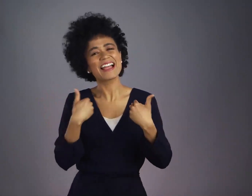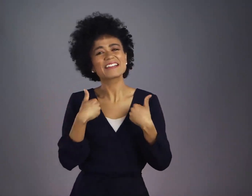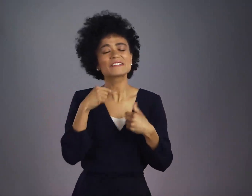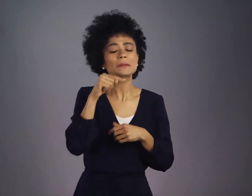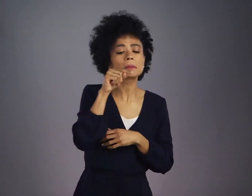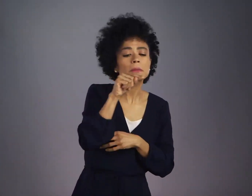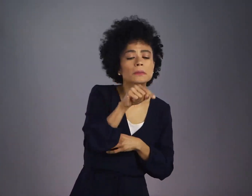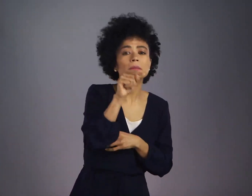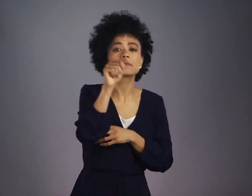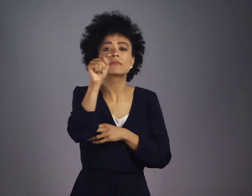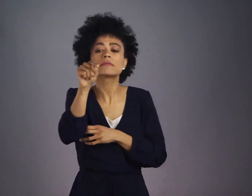There are exceptions.